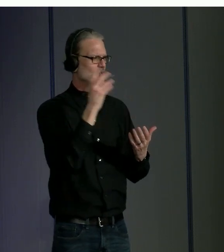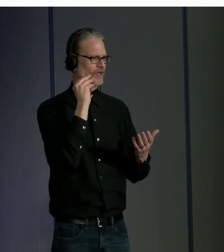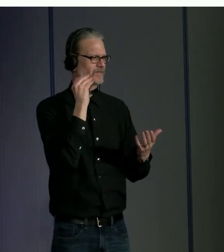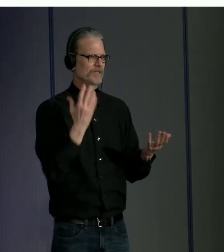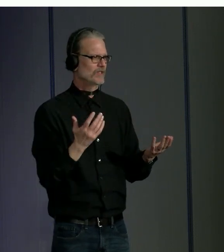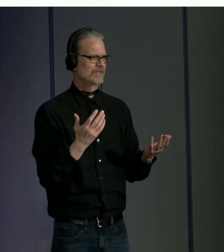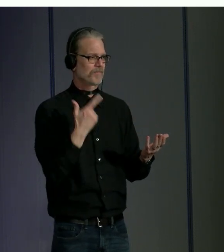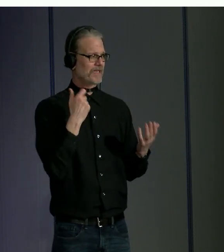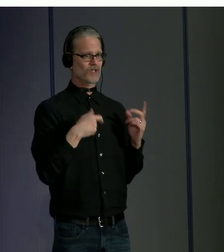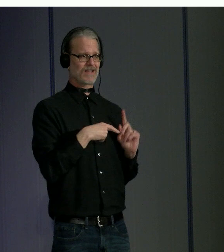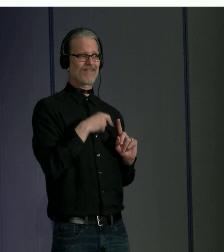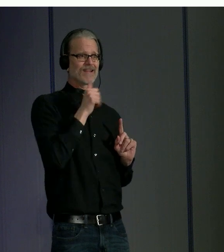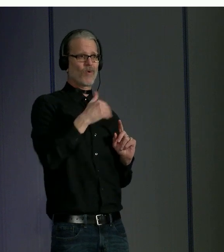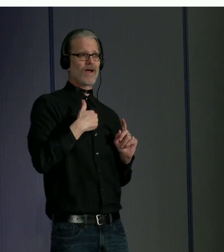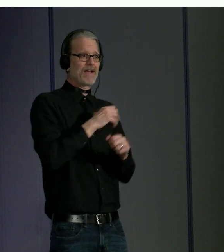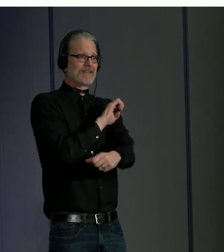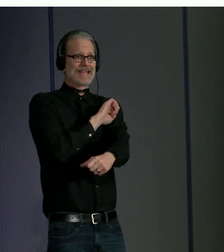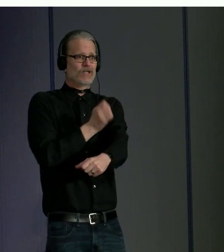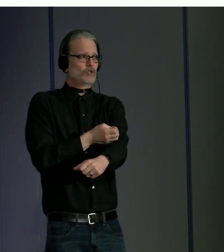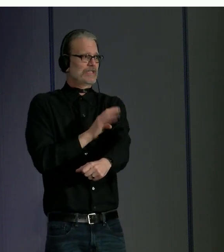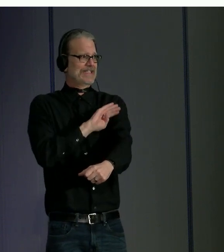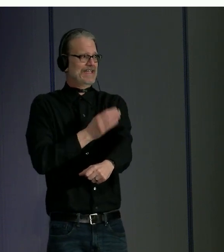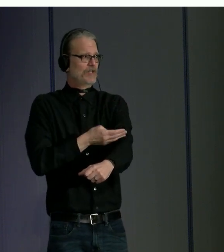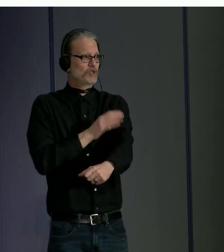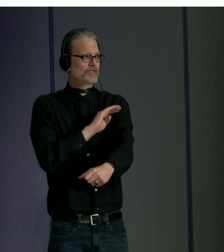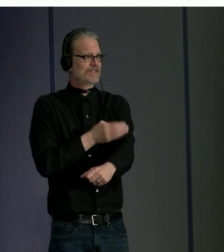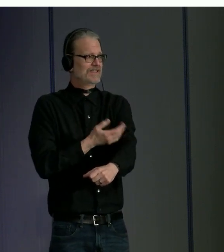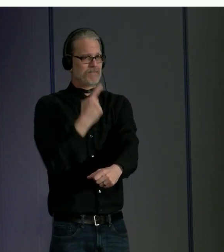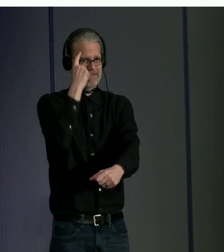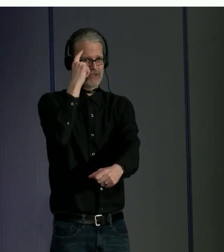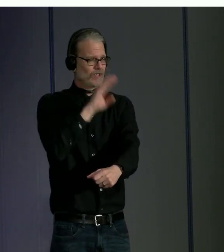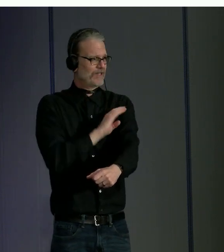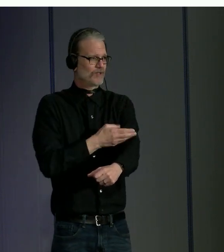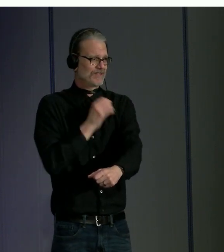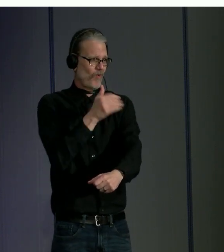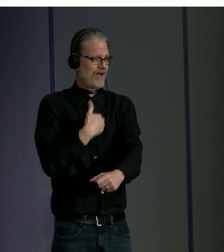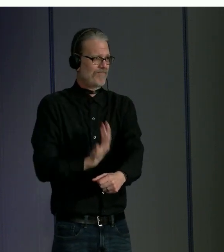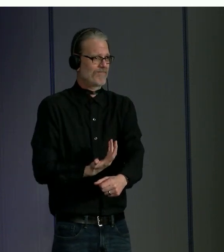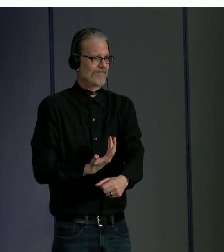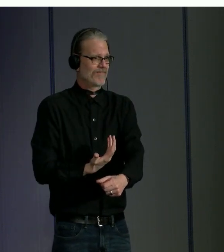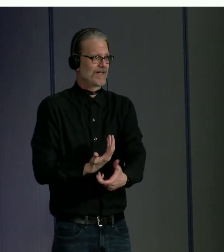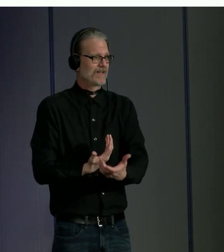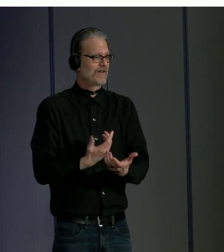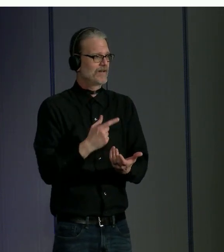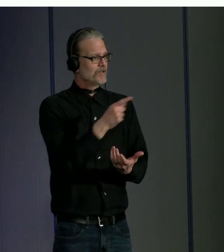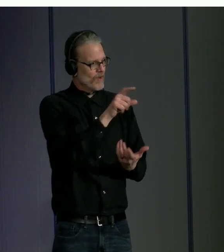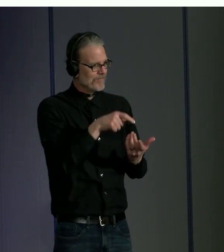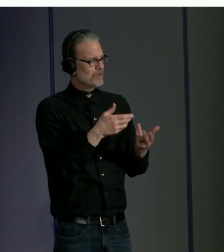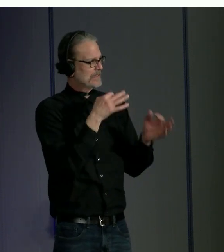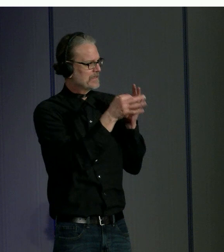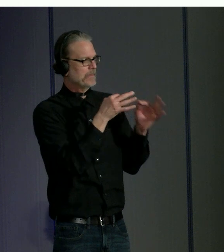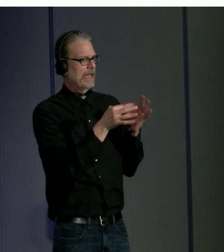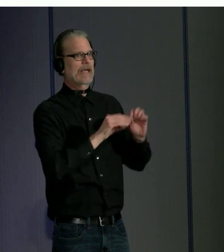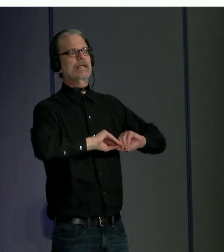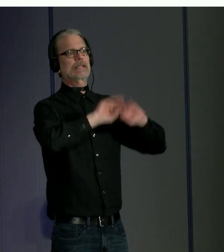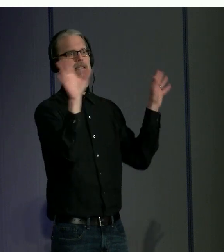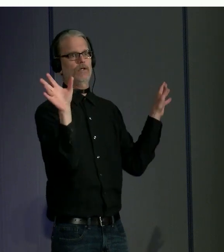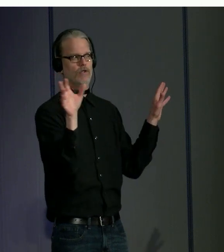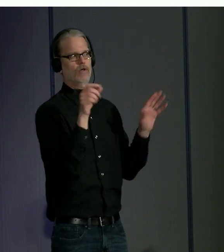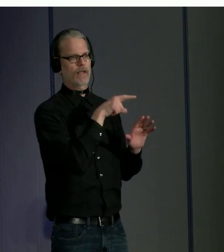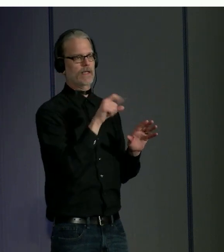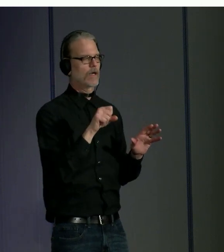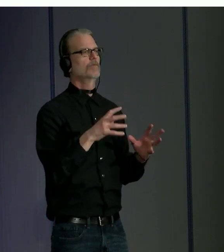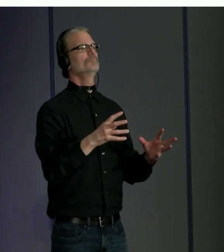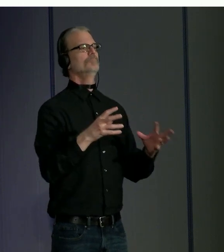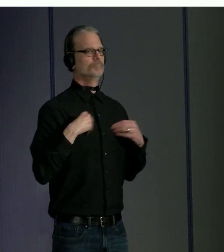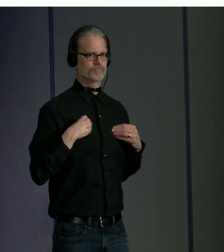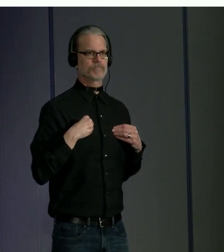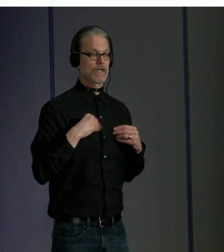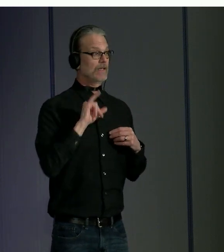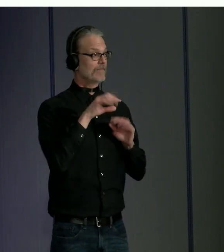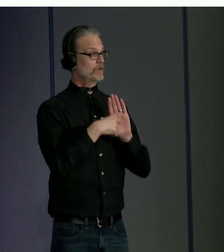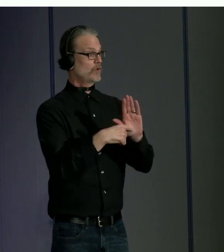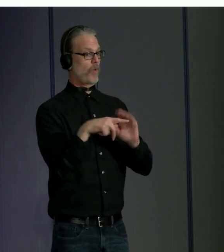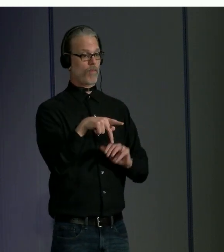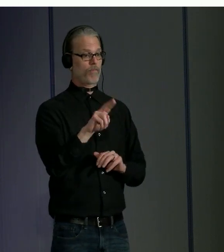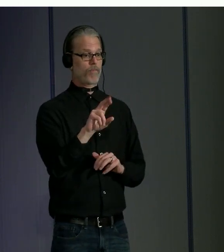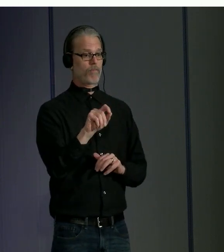don't have the energy, the mental energy.